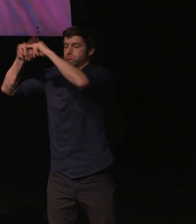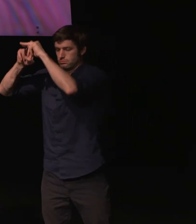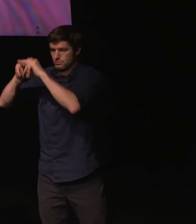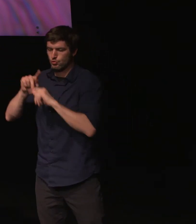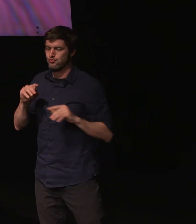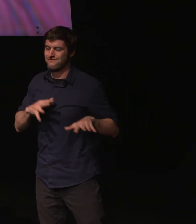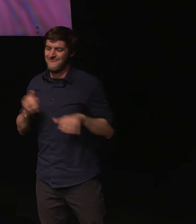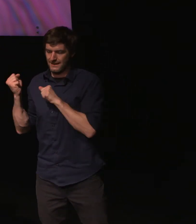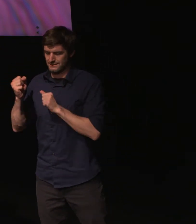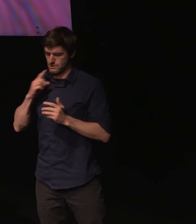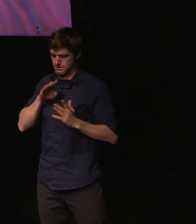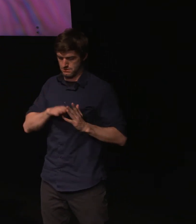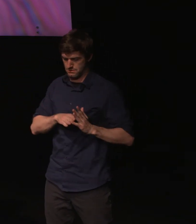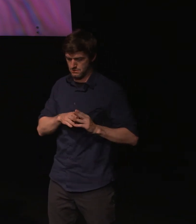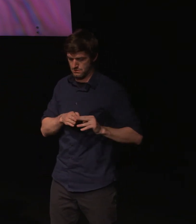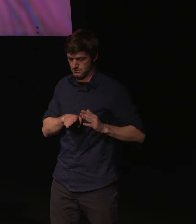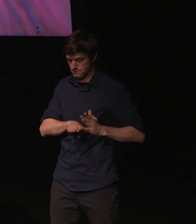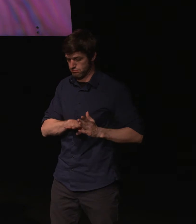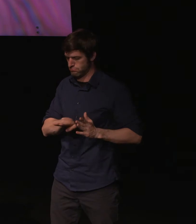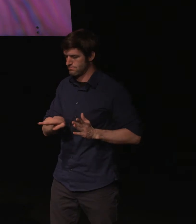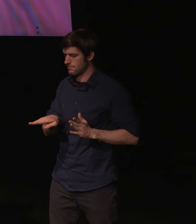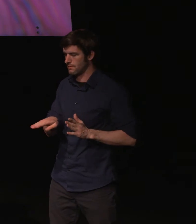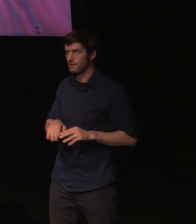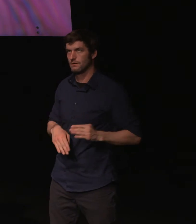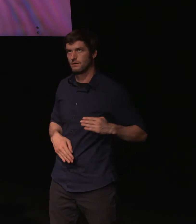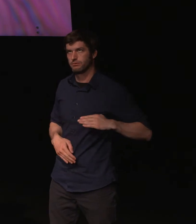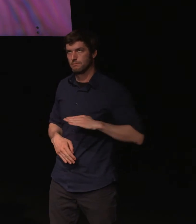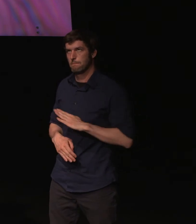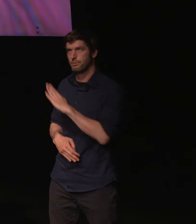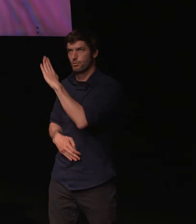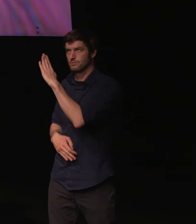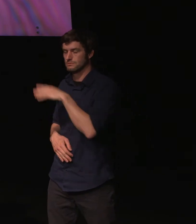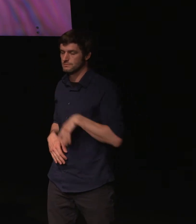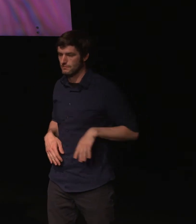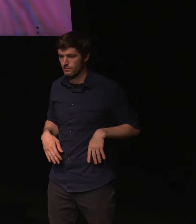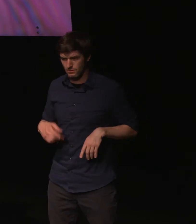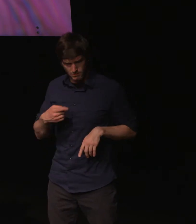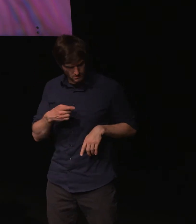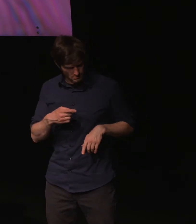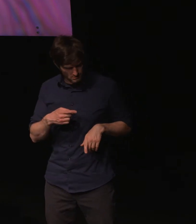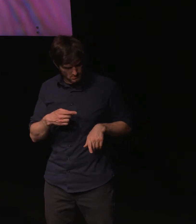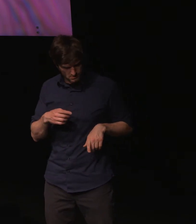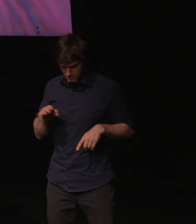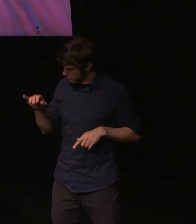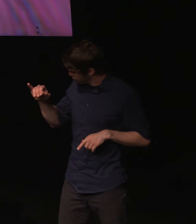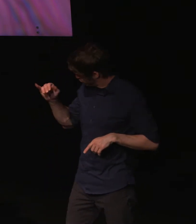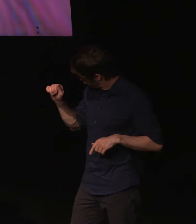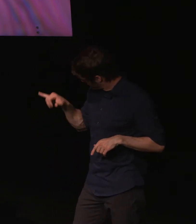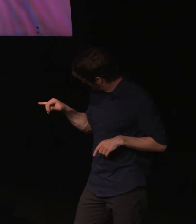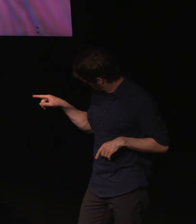"Jay, isn't that on the schedule that you laid out for all of us that we absolutely hate you for?"